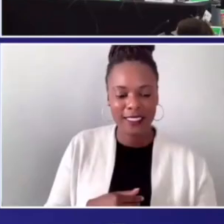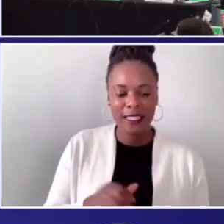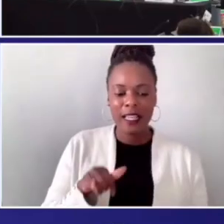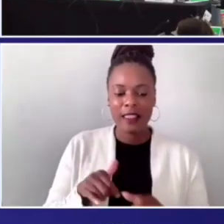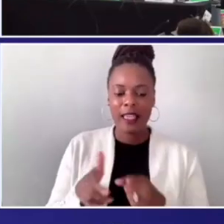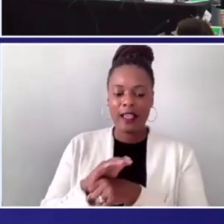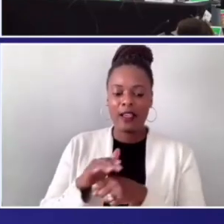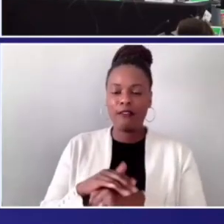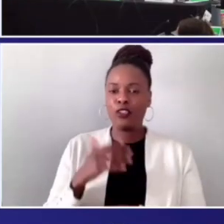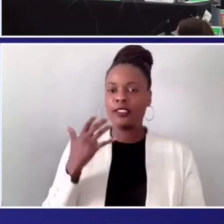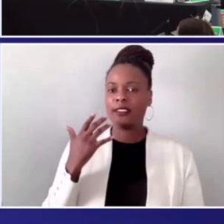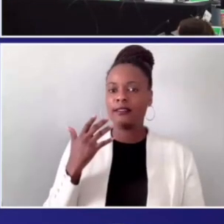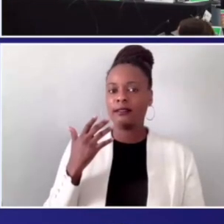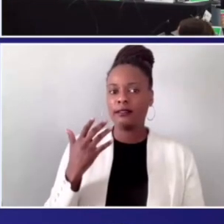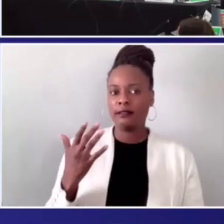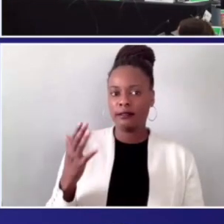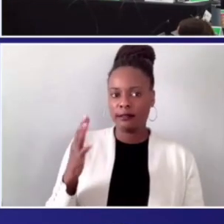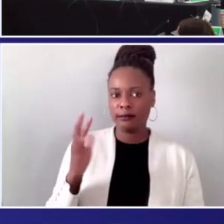But, but paragraph (6),